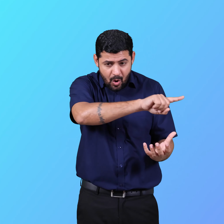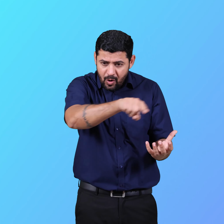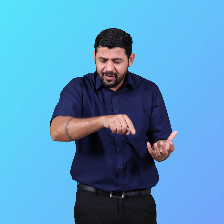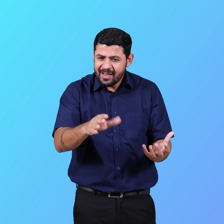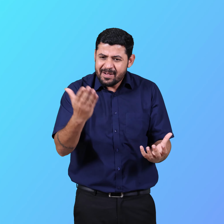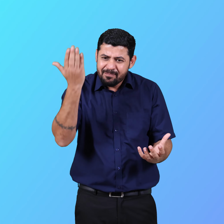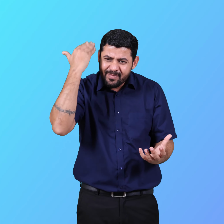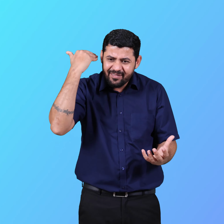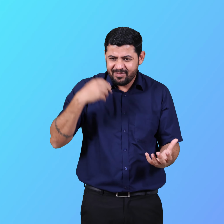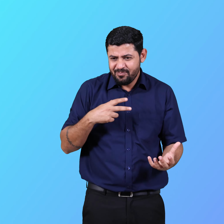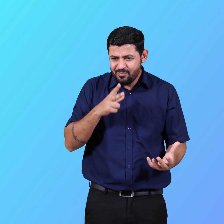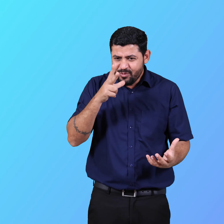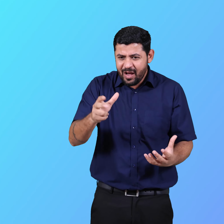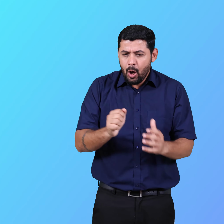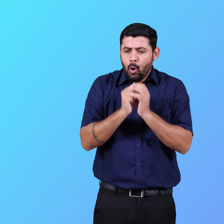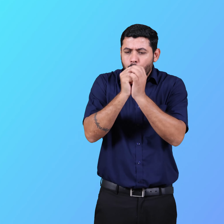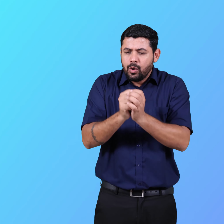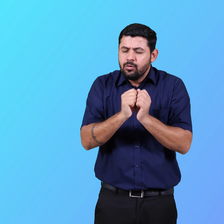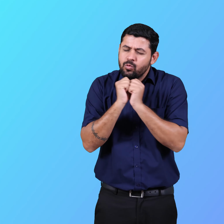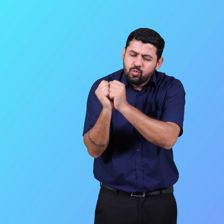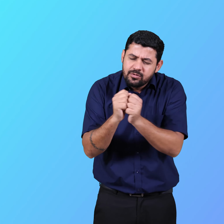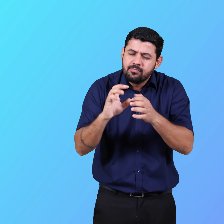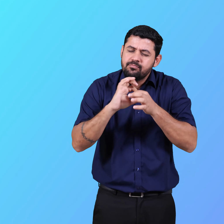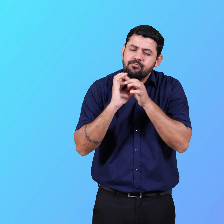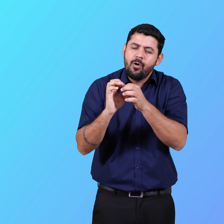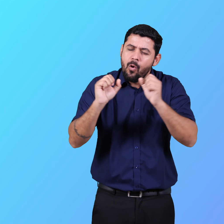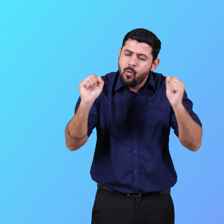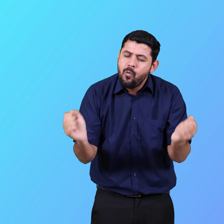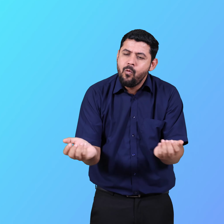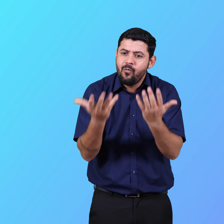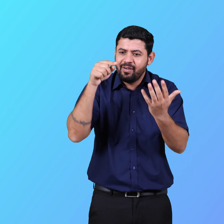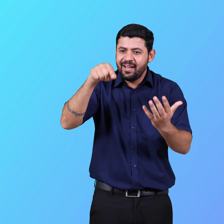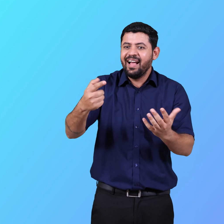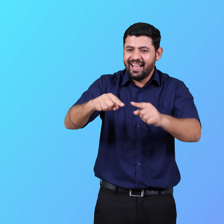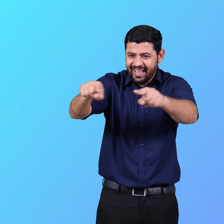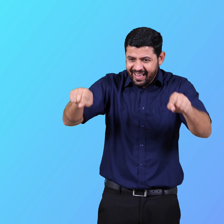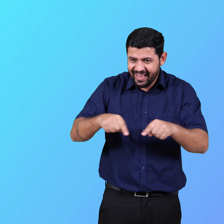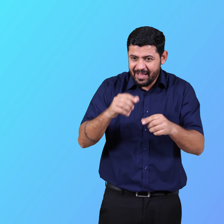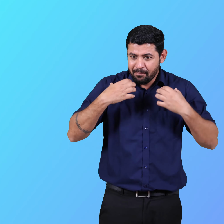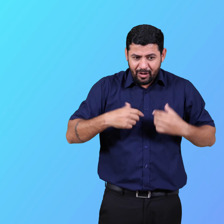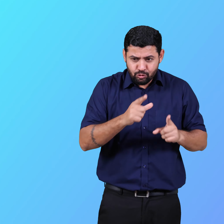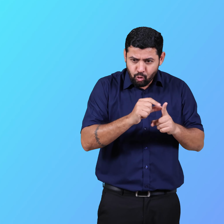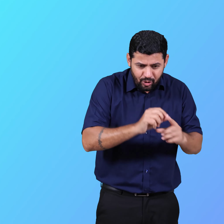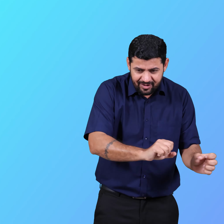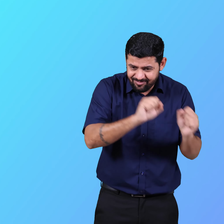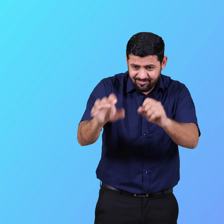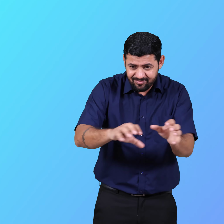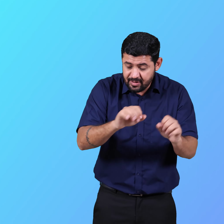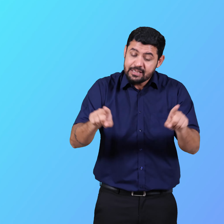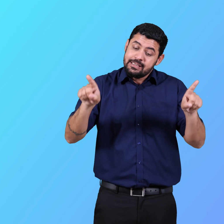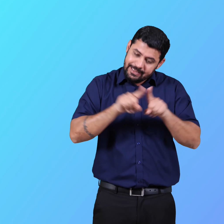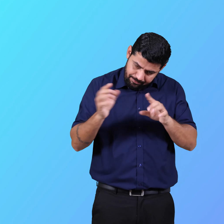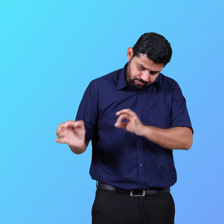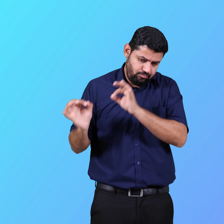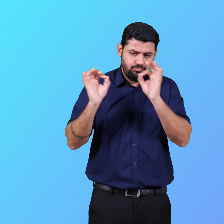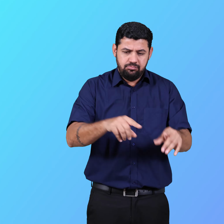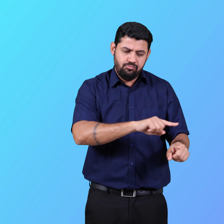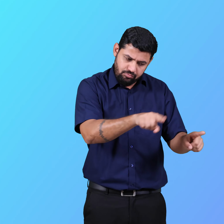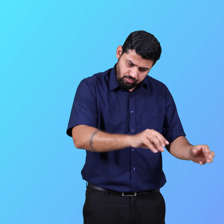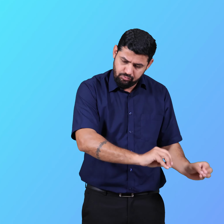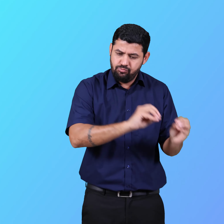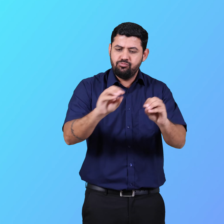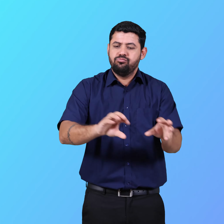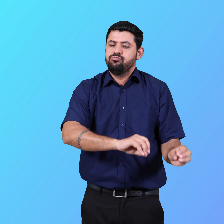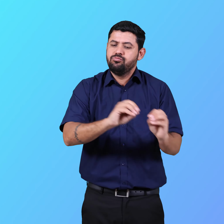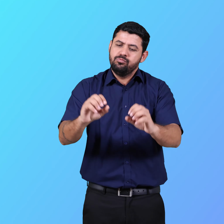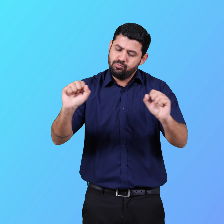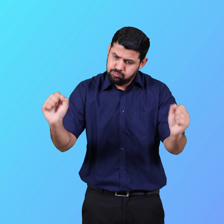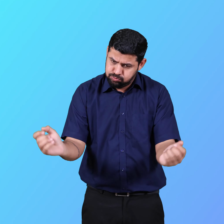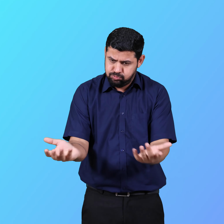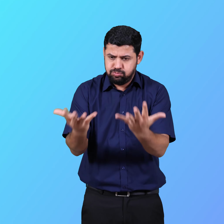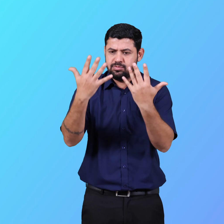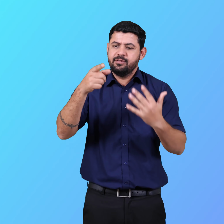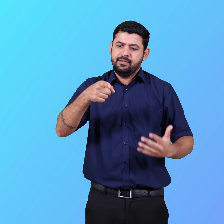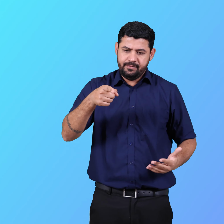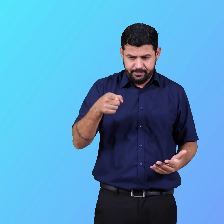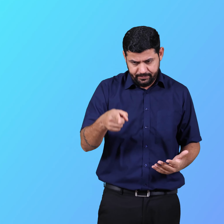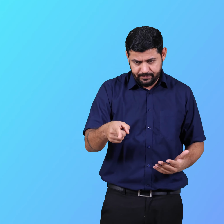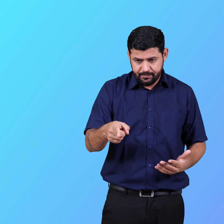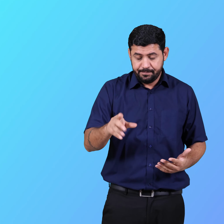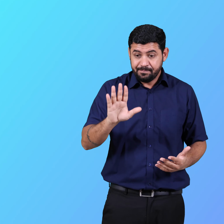The priest must take all these things and burn them on the altar for burnt offerings, just as he does for the fellowship offering.